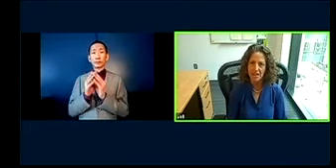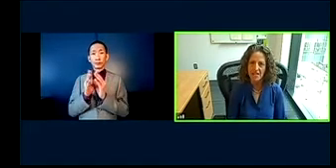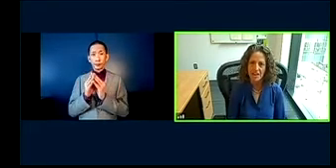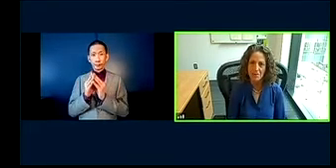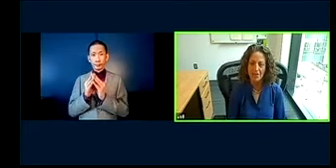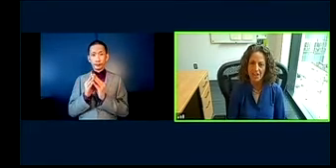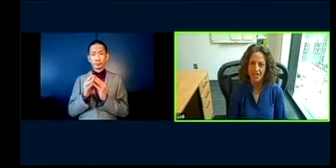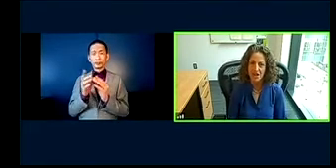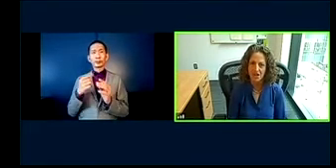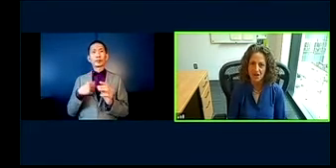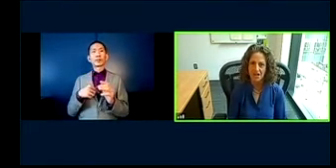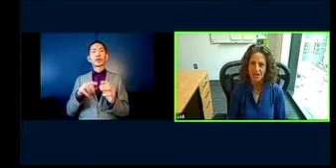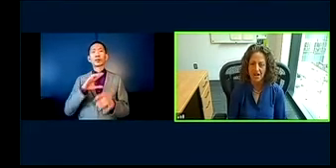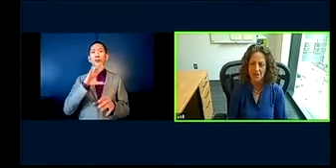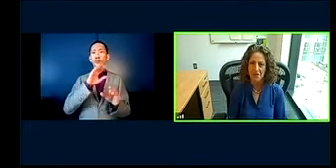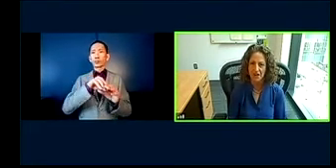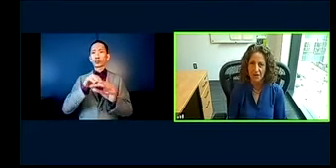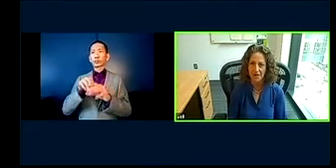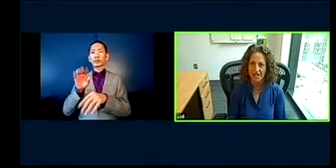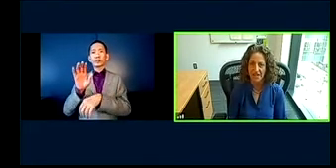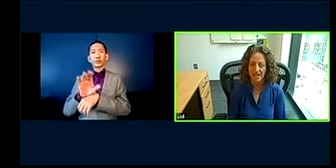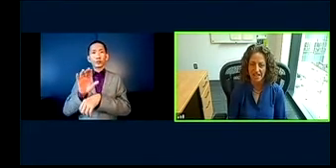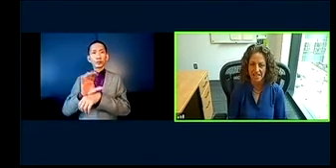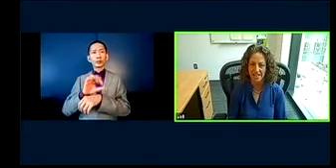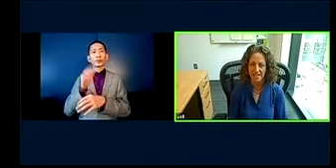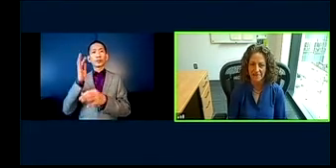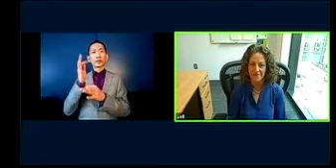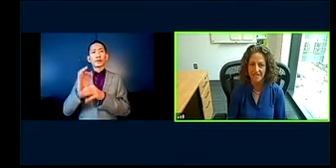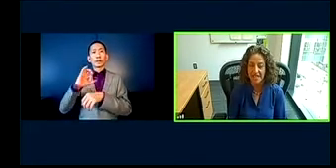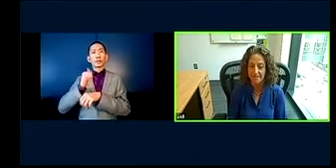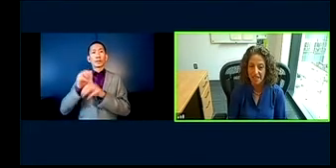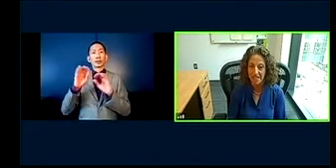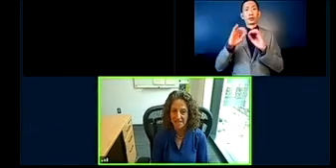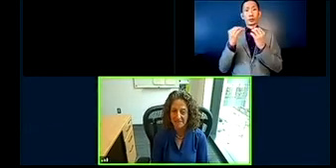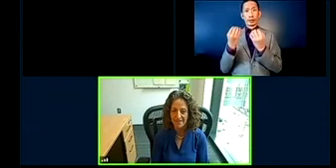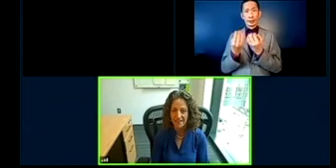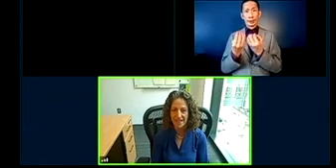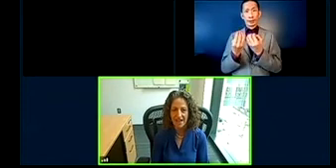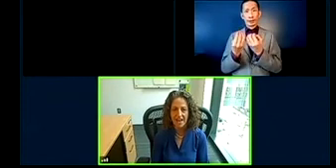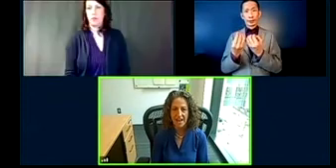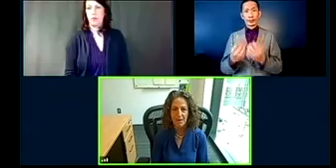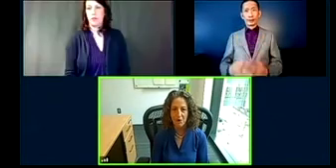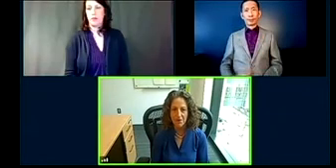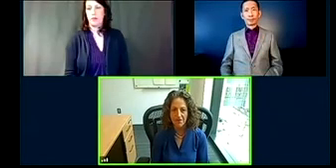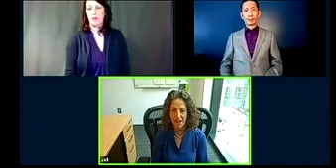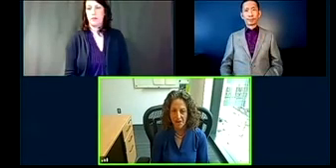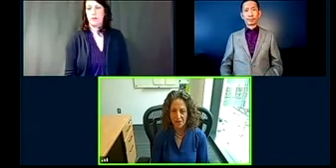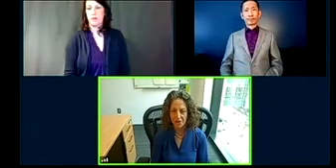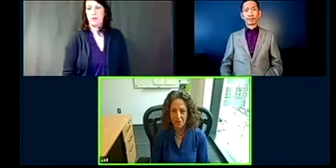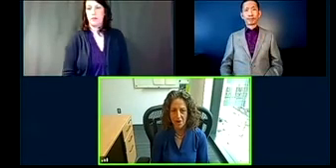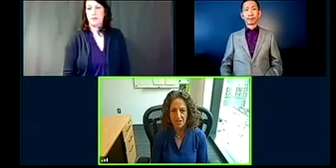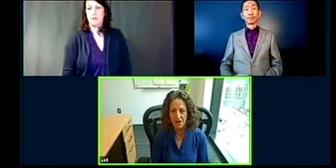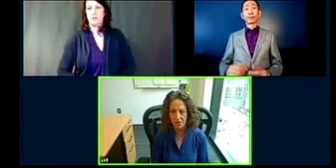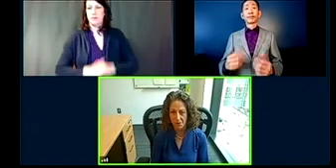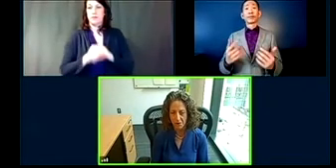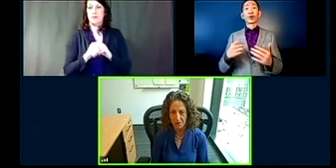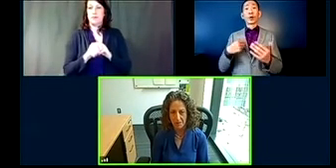WE HELD GROUP SESSIONS, AND WE LOCATED THEM WITHIN CHURCHES AND OTHER FAITH-BASED ENTITIES.